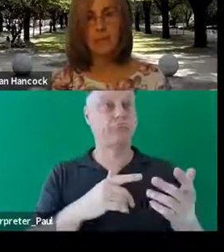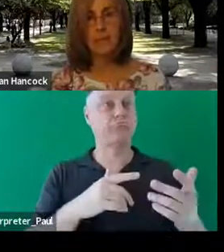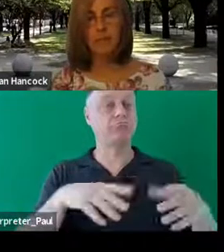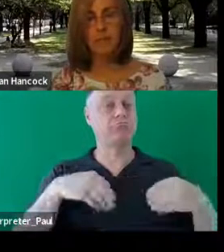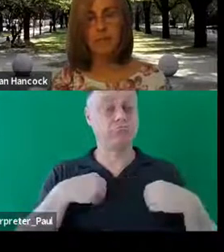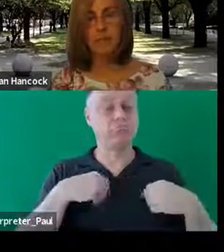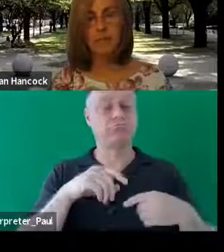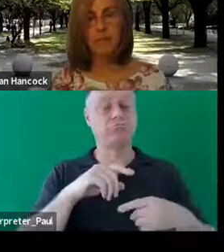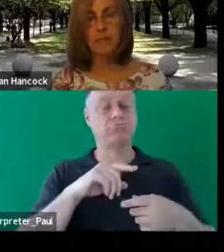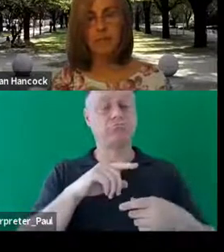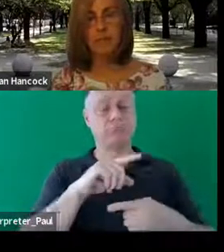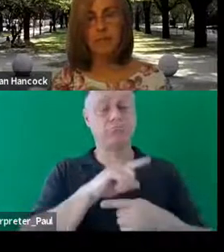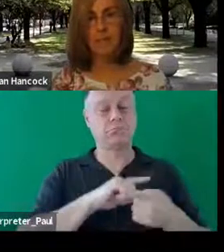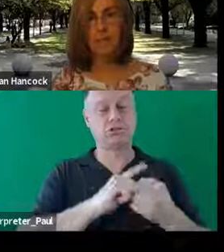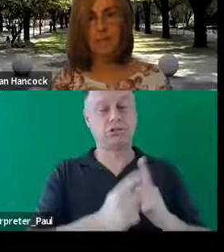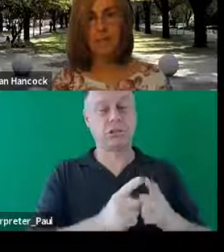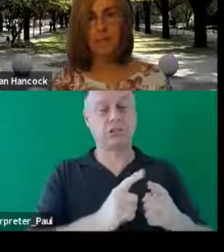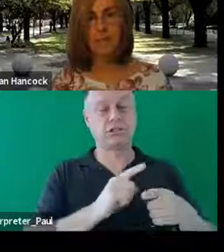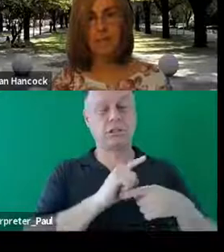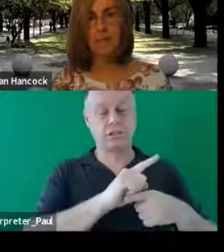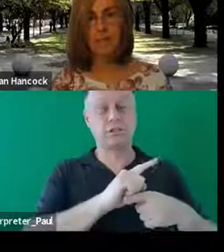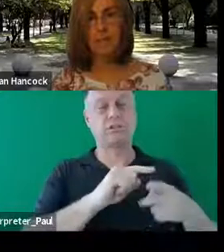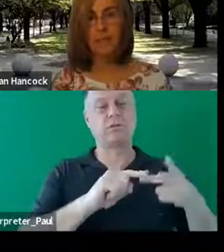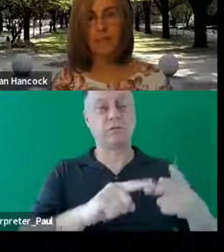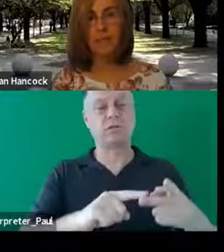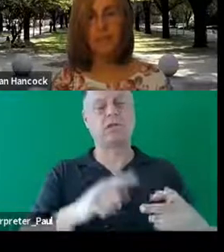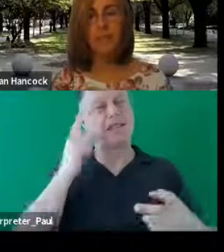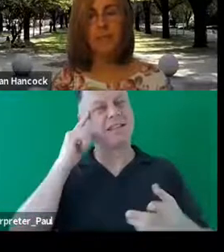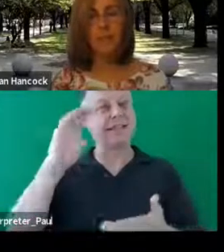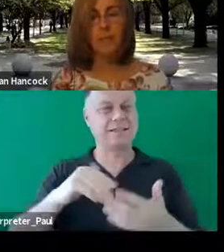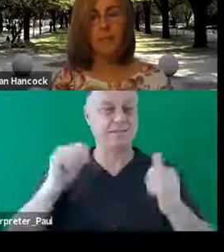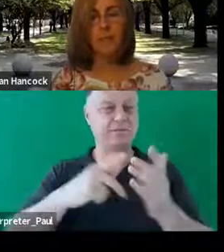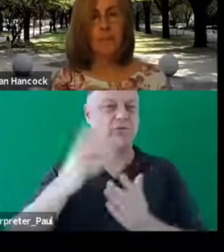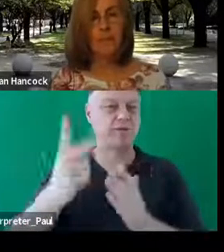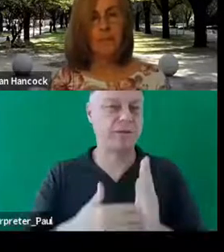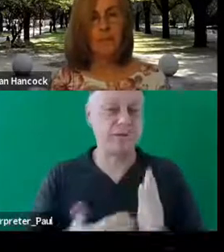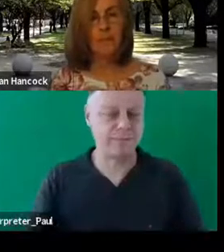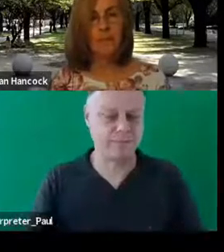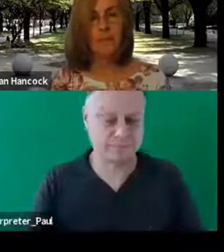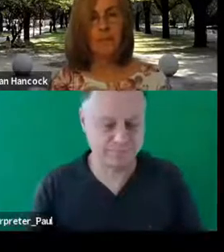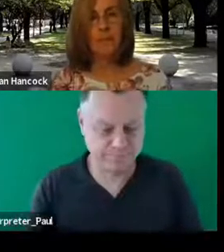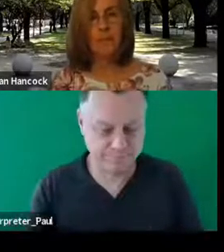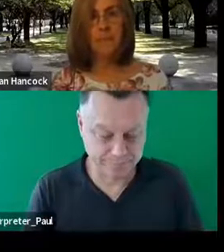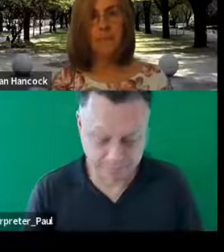it’s reduced the effectiveness of the program somewhat. So I’d, kind of, look at other options